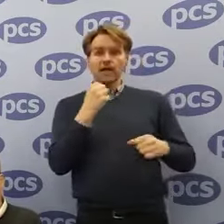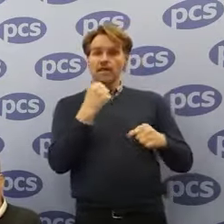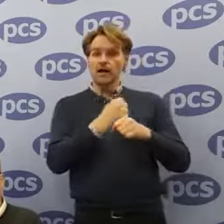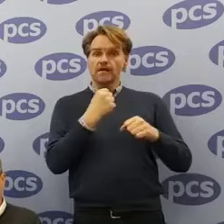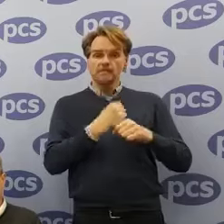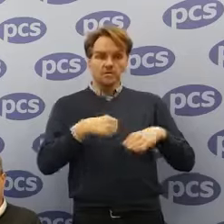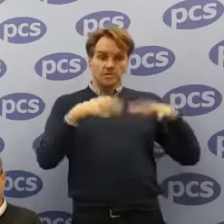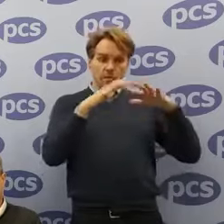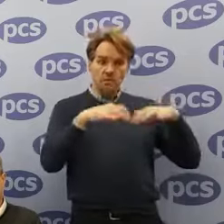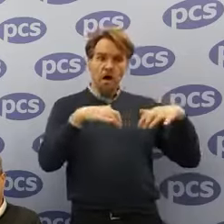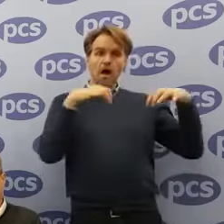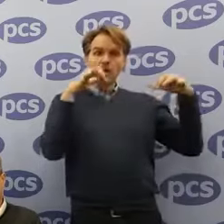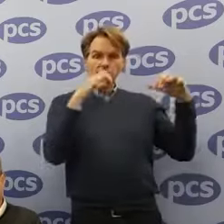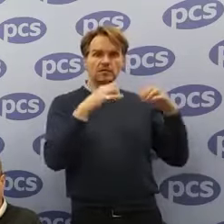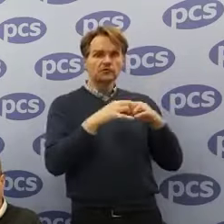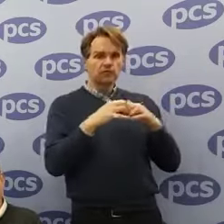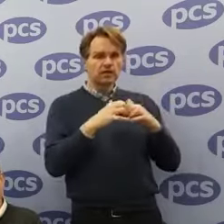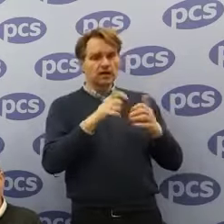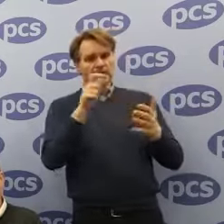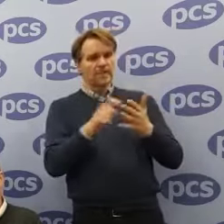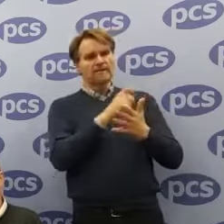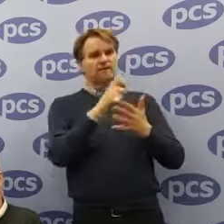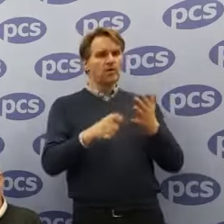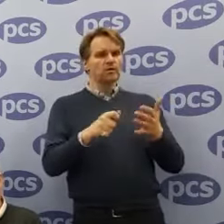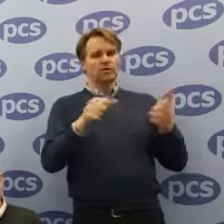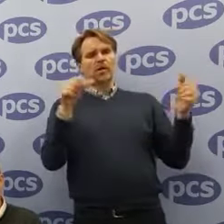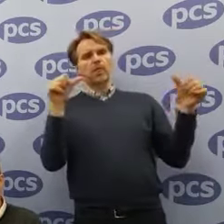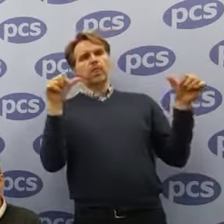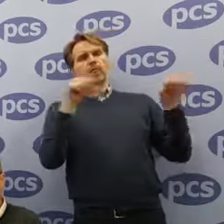over 200 votes, the biggest defeat for a government in modern history